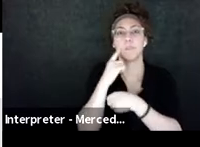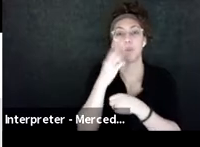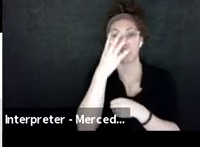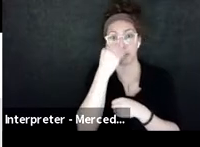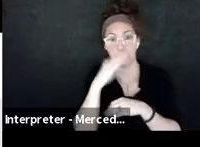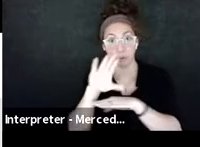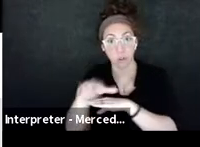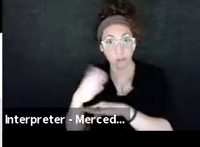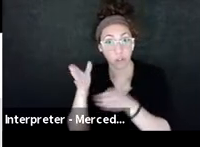Next,